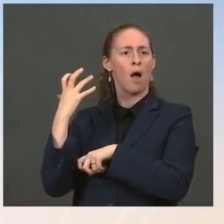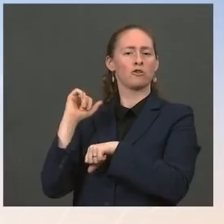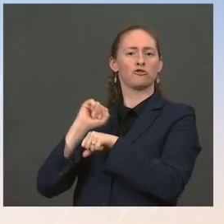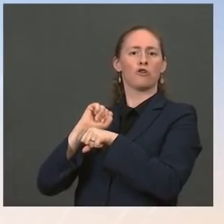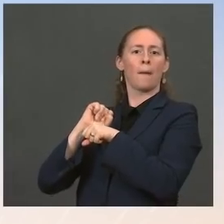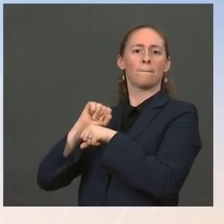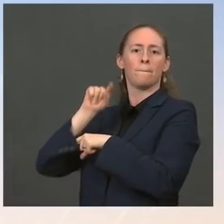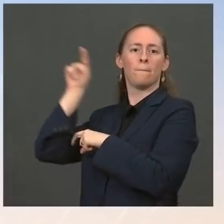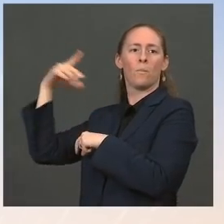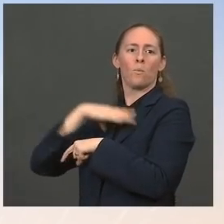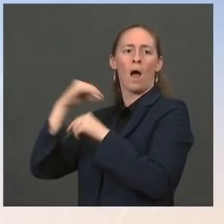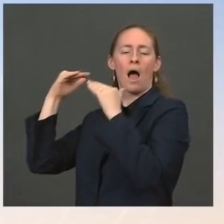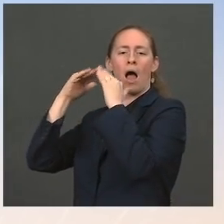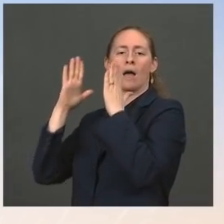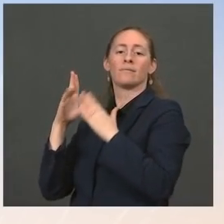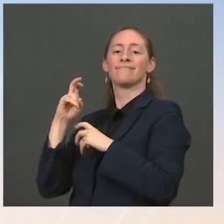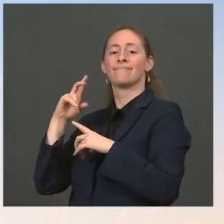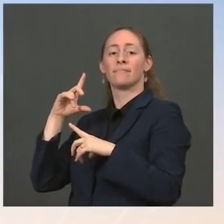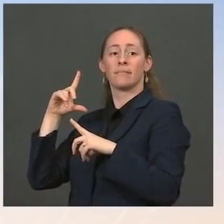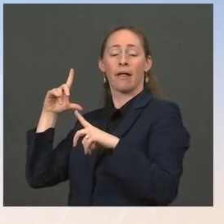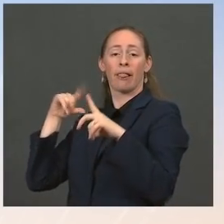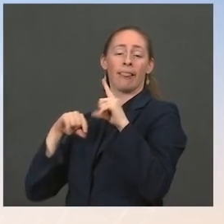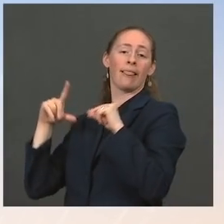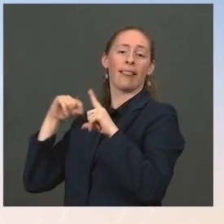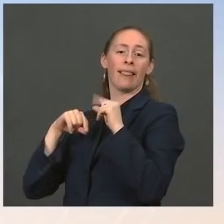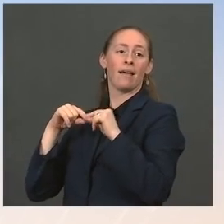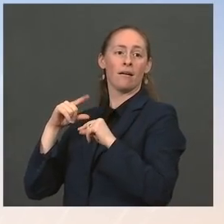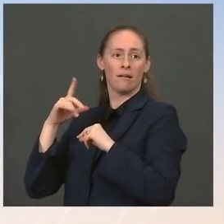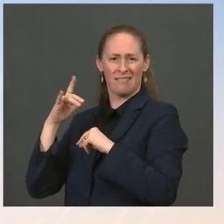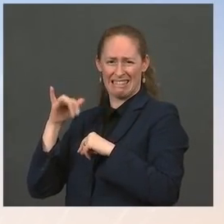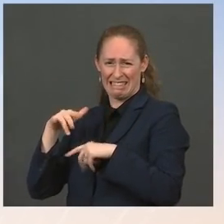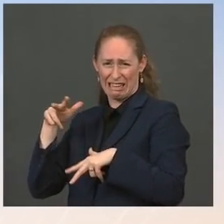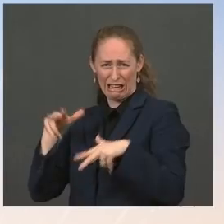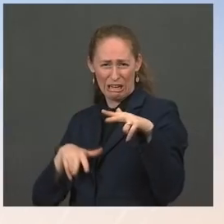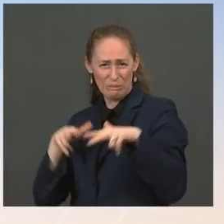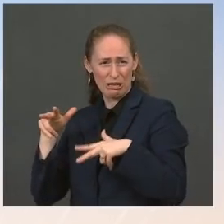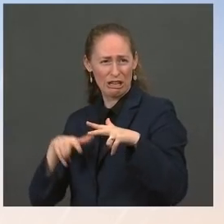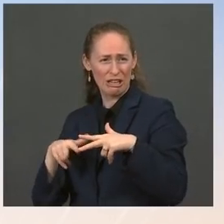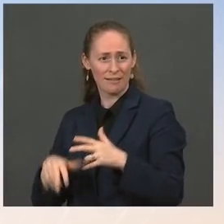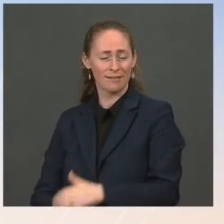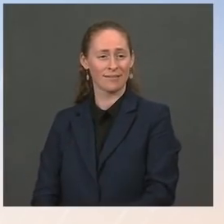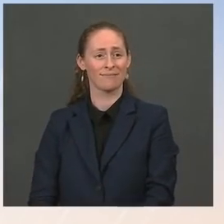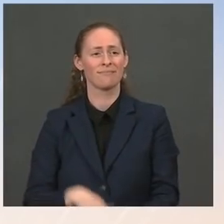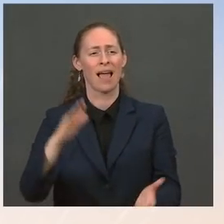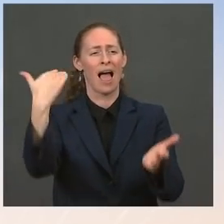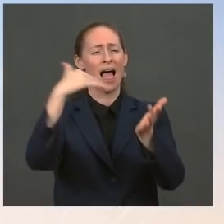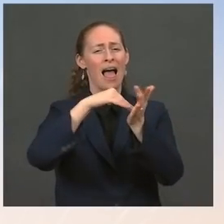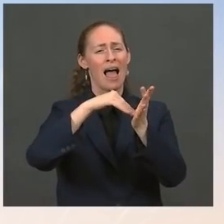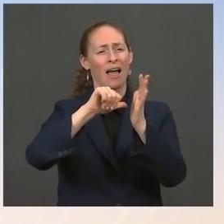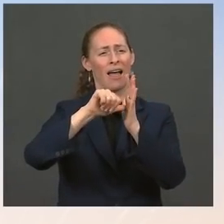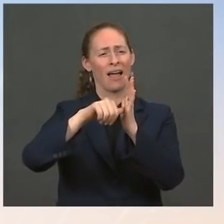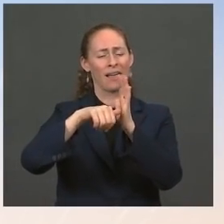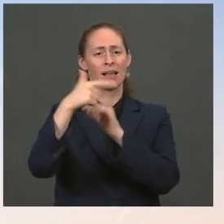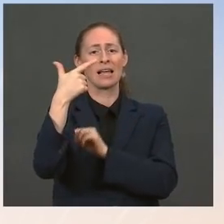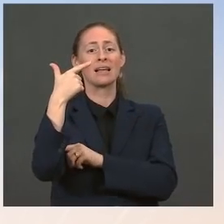isn't it an awkward situation to put the President in? Ms. Psaki: Again, the gallerist has spoken to -- we've spoken to the specifics of what the gallerist has agreed